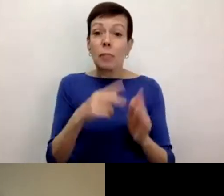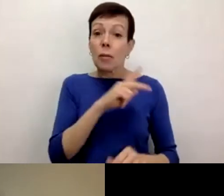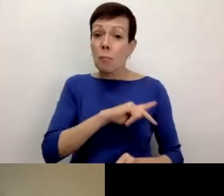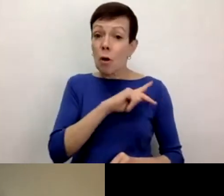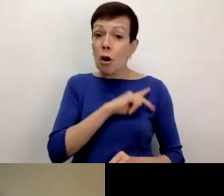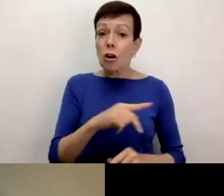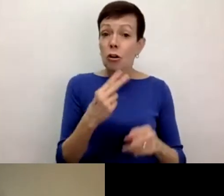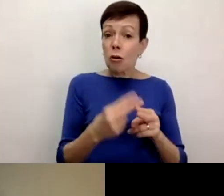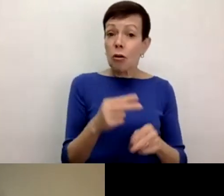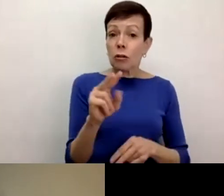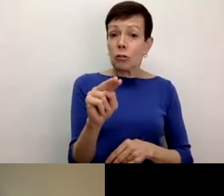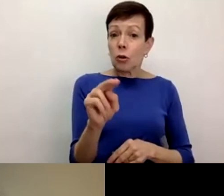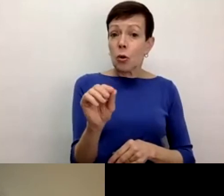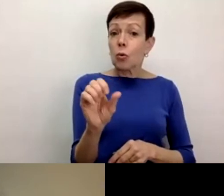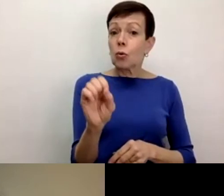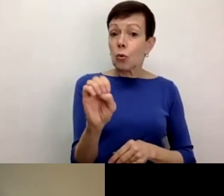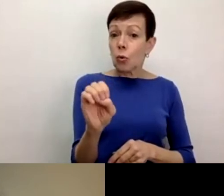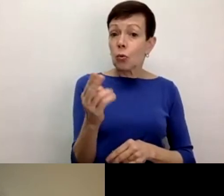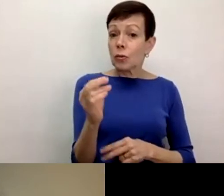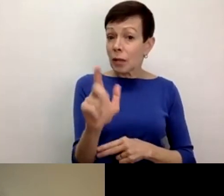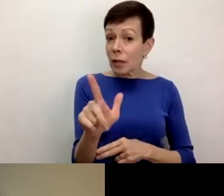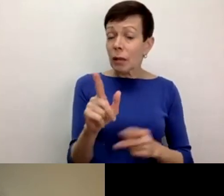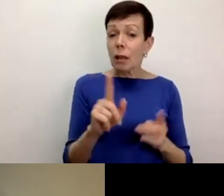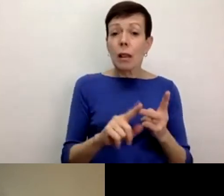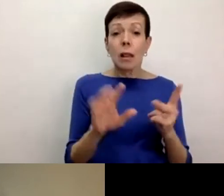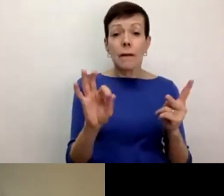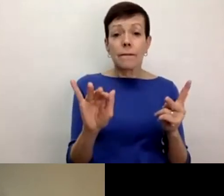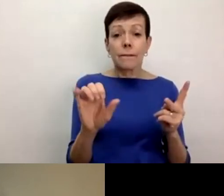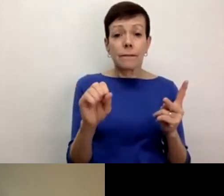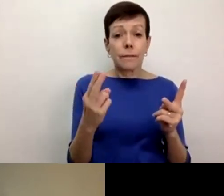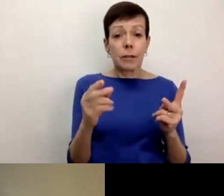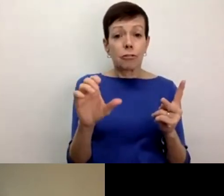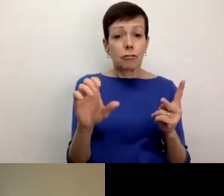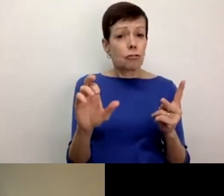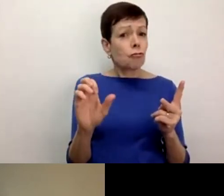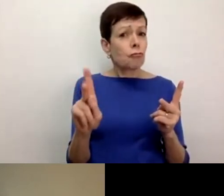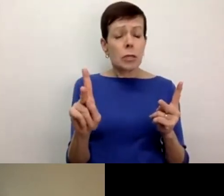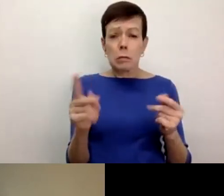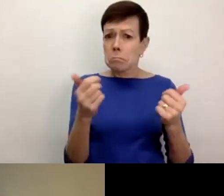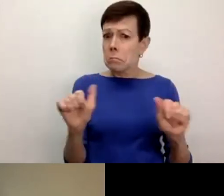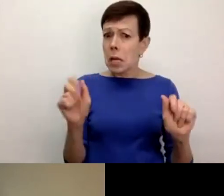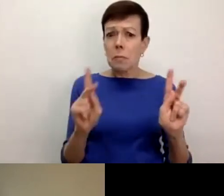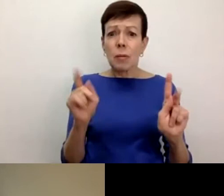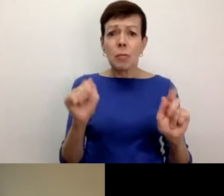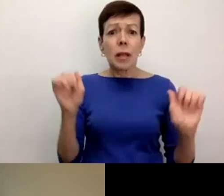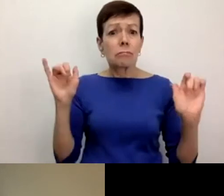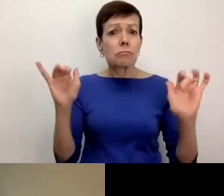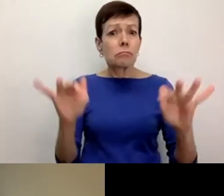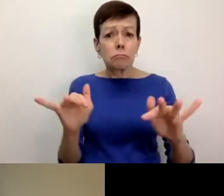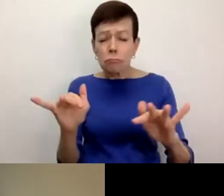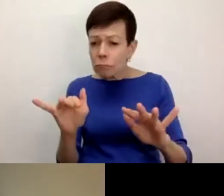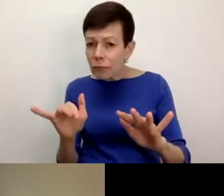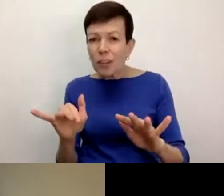Creek, places that are very accessible to the pride that these young women have when